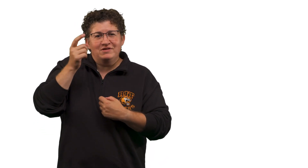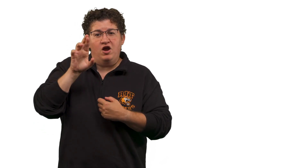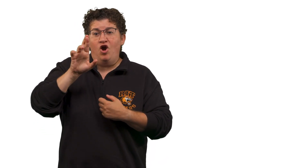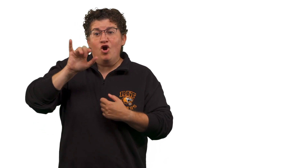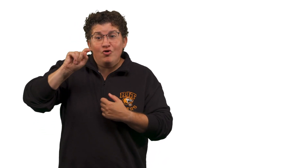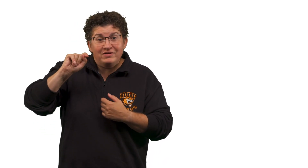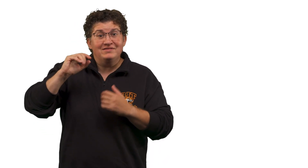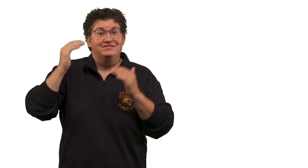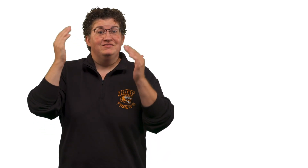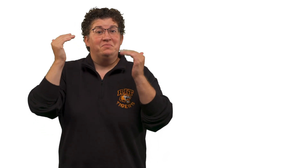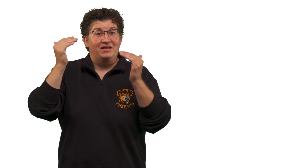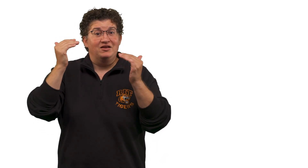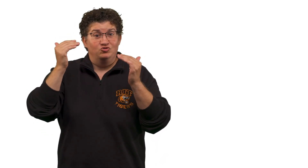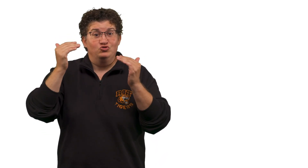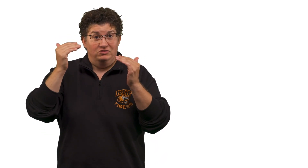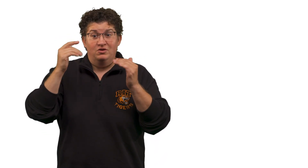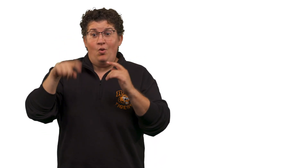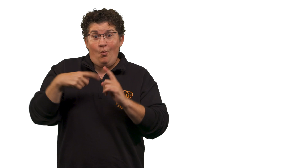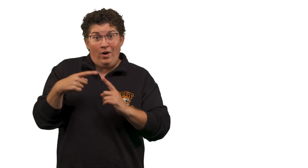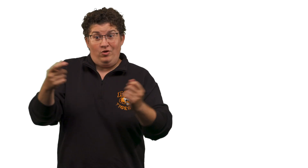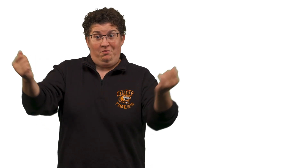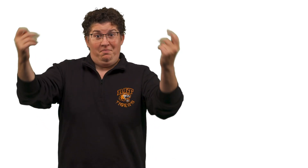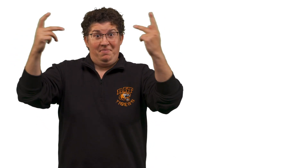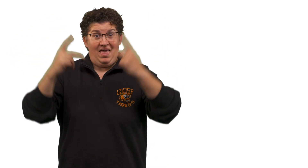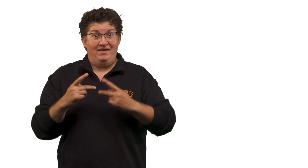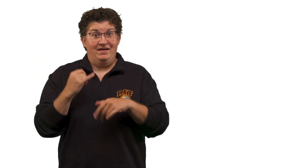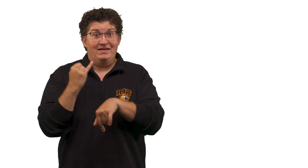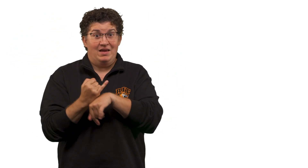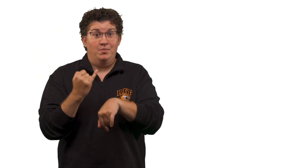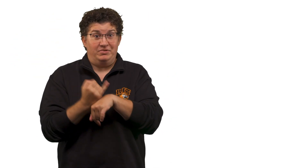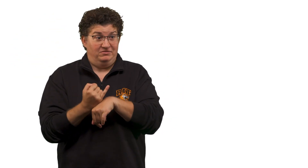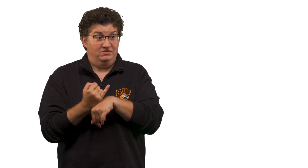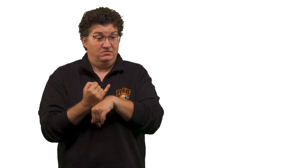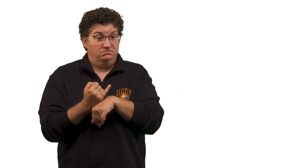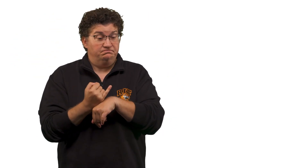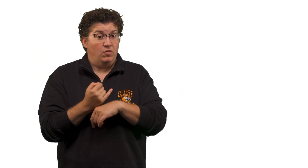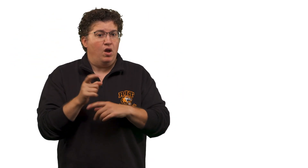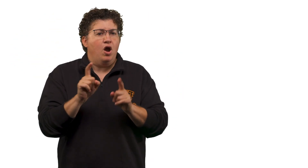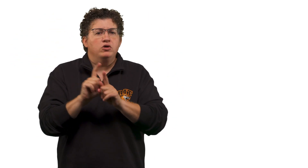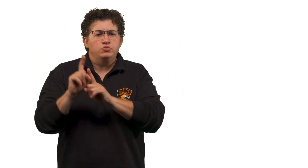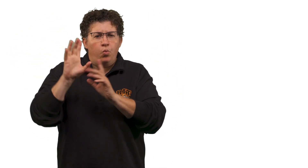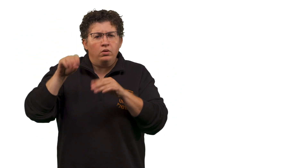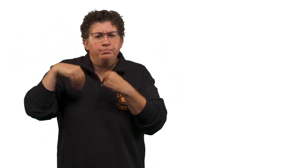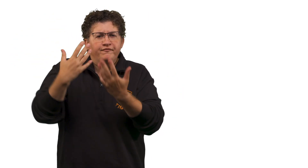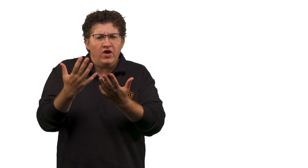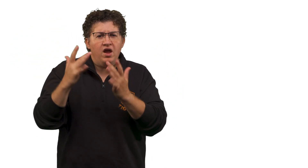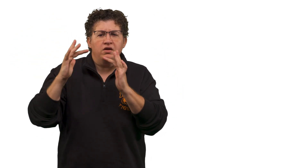Understand RIT’s expectations of people returning to campus,